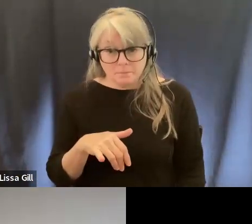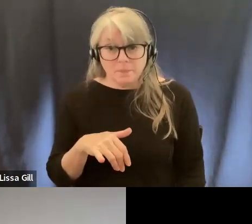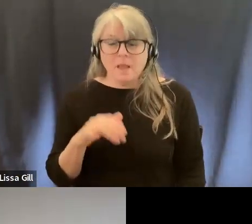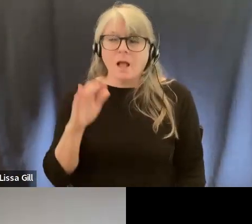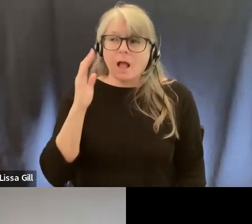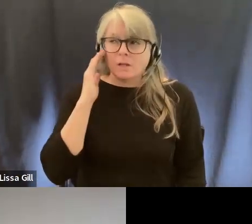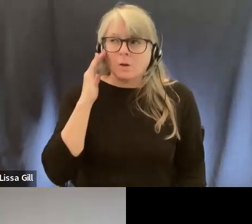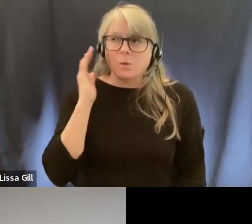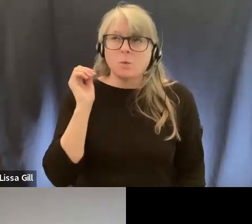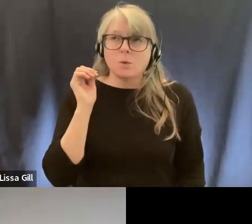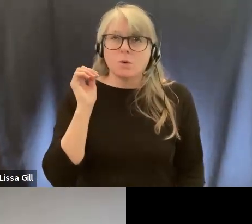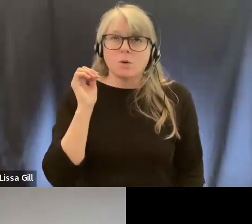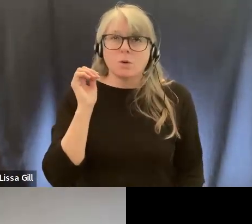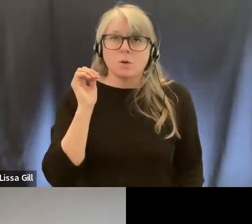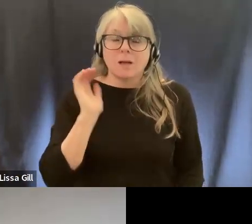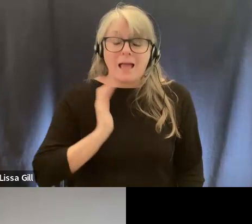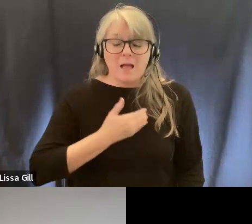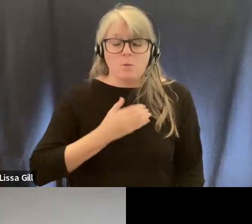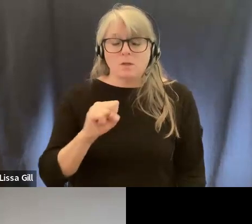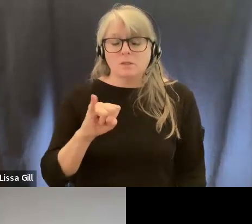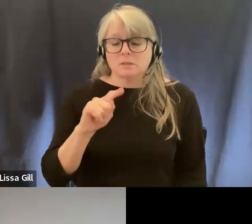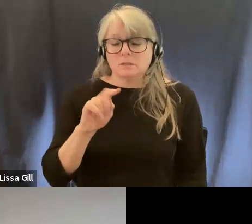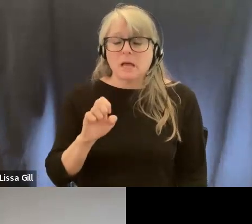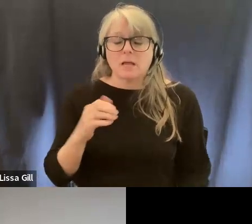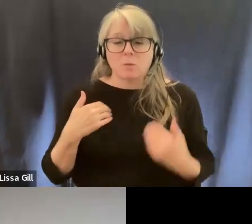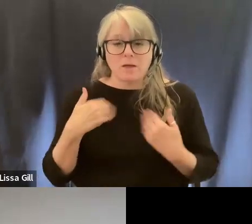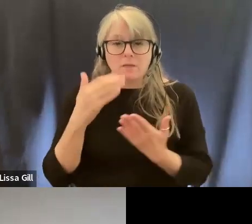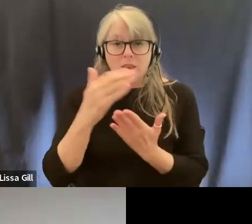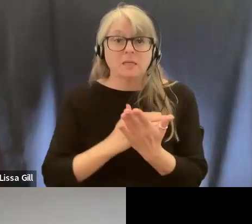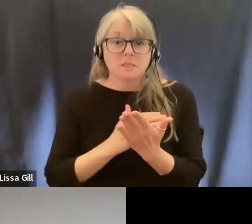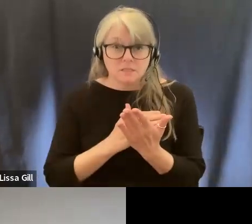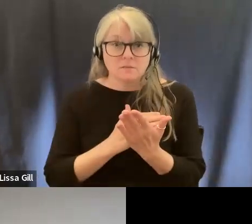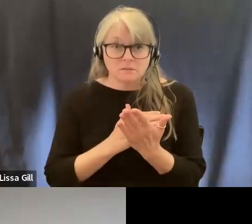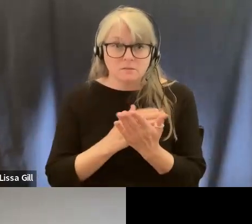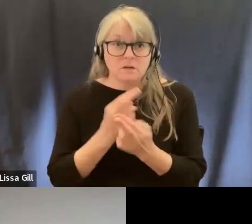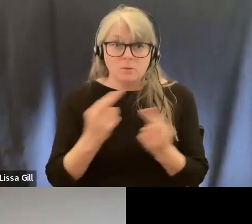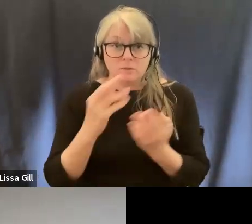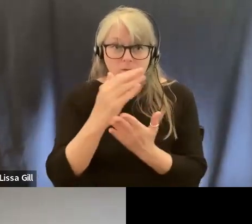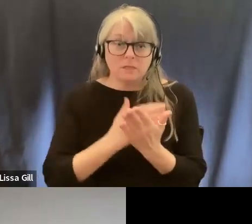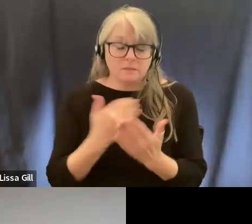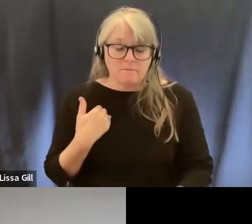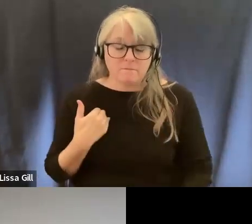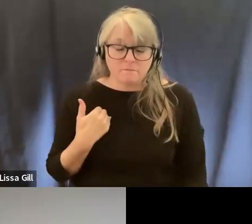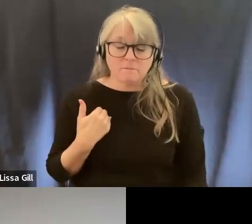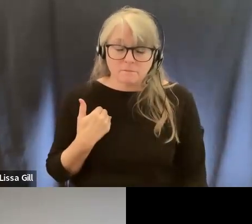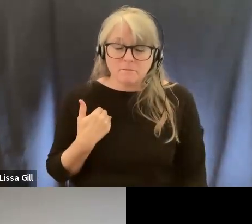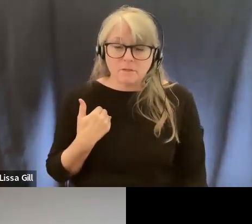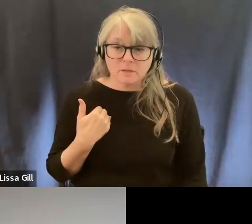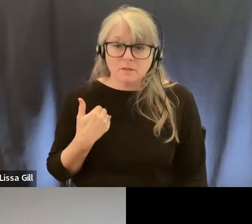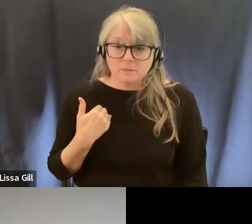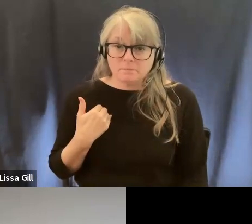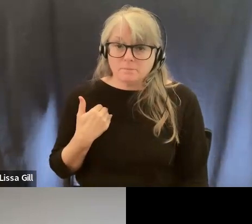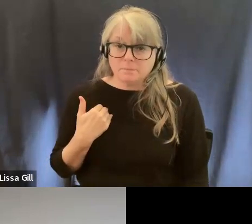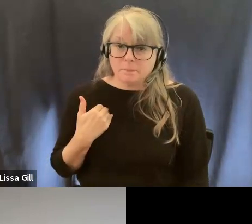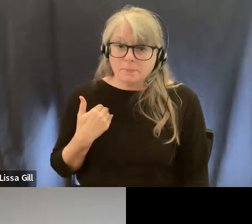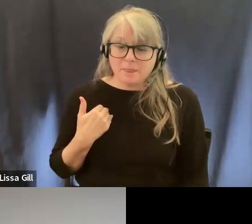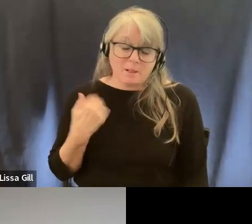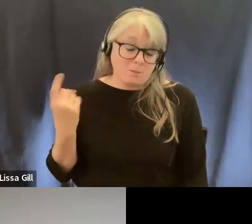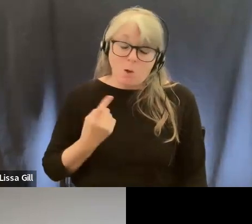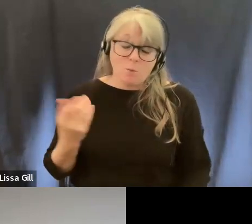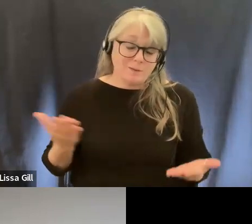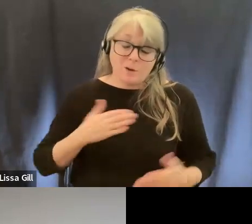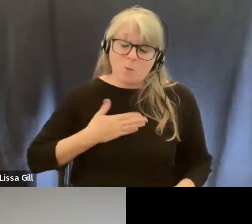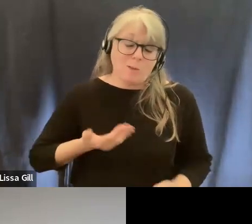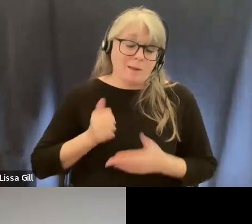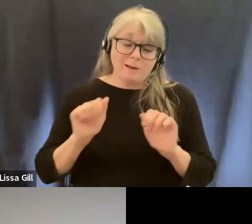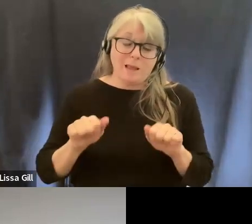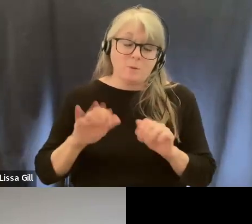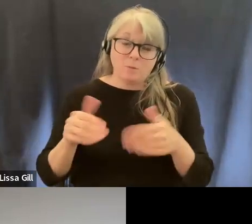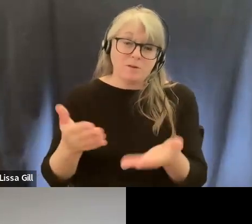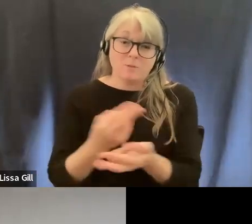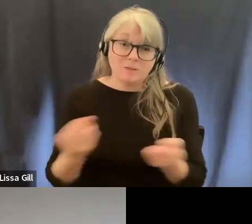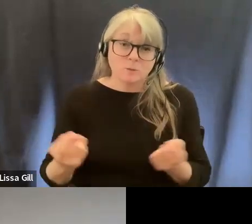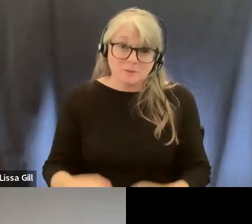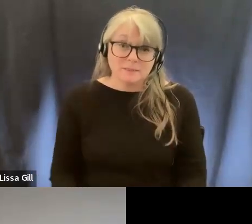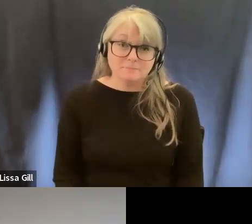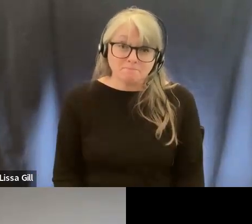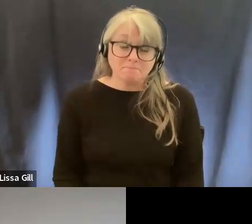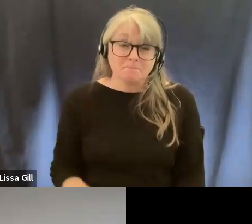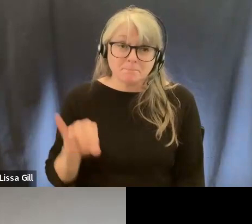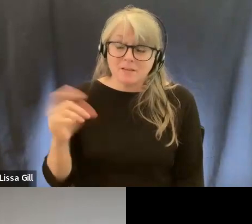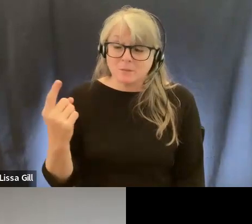So We're all here. We're always willing and able to provide resources when anybody needs them.